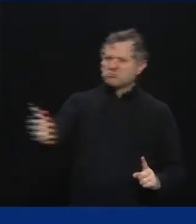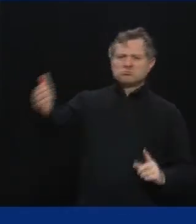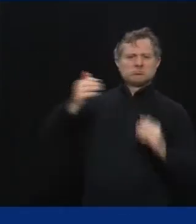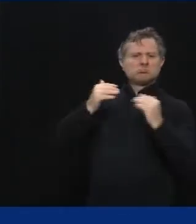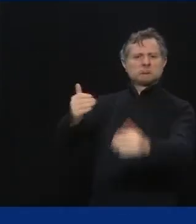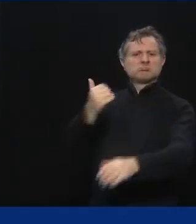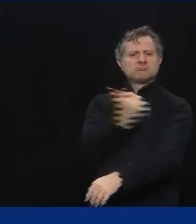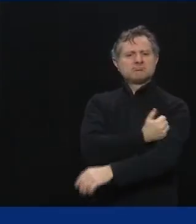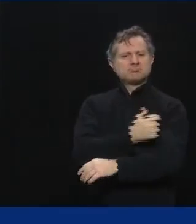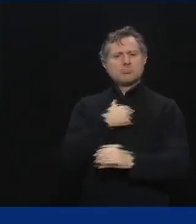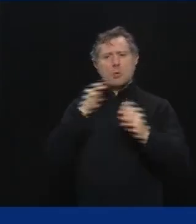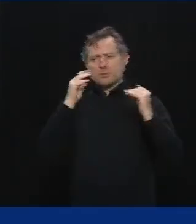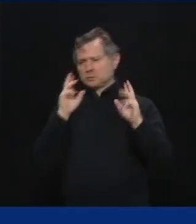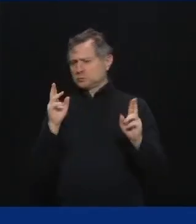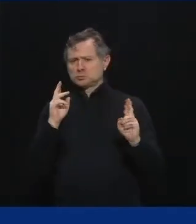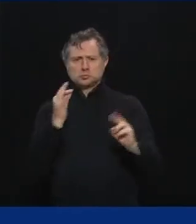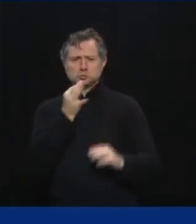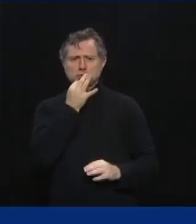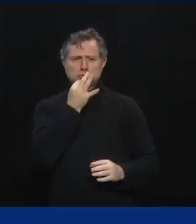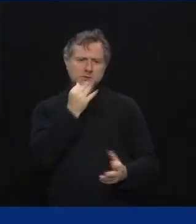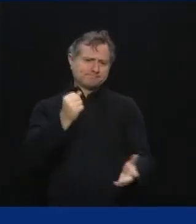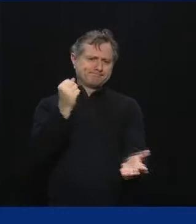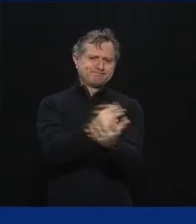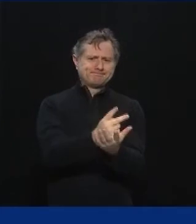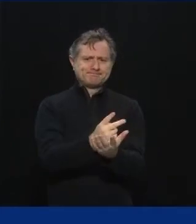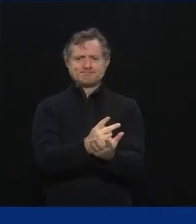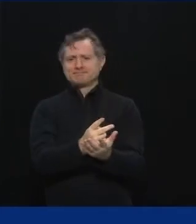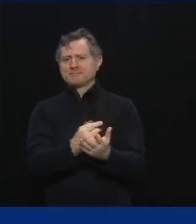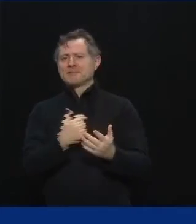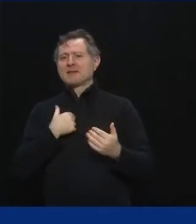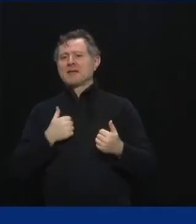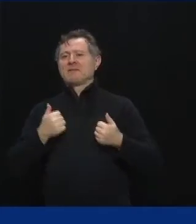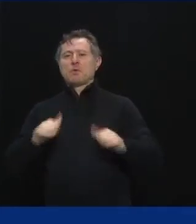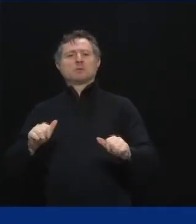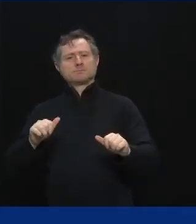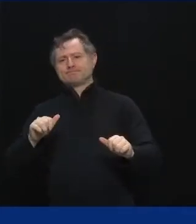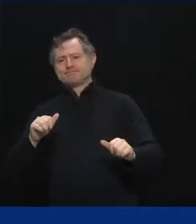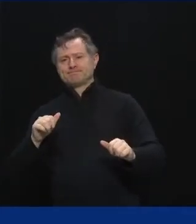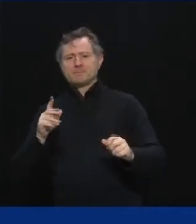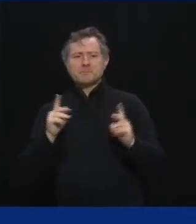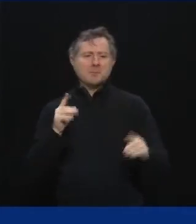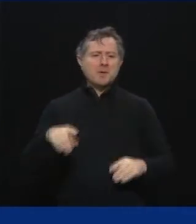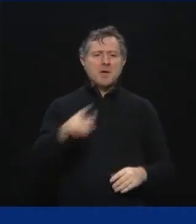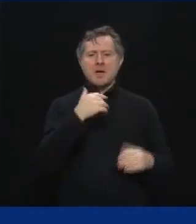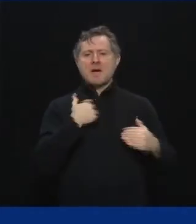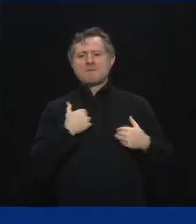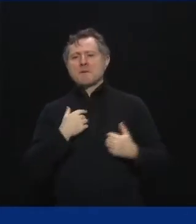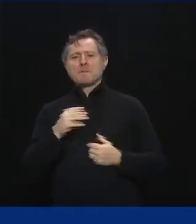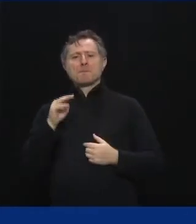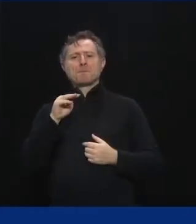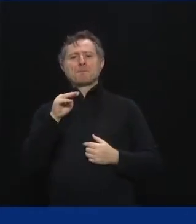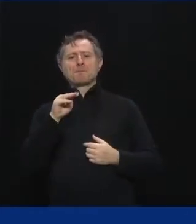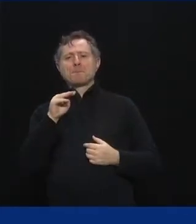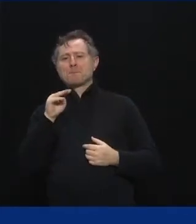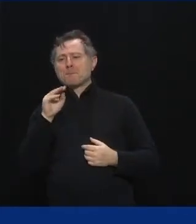BOOSTER SHOTS IF THEY'RE ELIGIBLE AND, AGAIN, MY HOPE IS VERY SOON THAT WE GET THE OKAY. WE MAKE IT AS EASY AS POSSIBLE. I PERSONALLY THINK IT'S A LITTLE